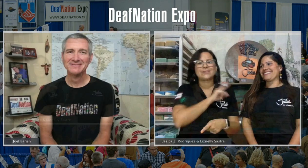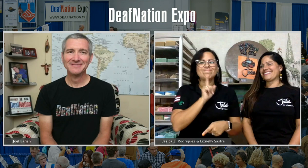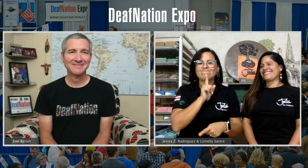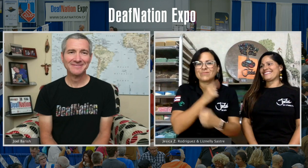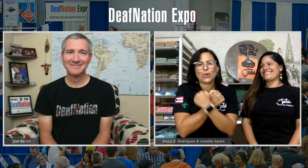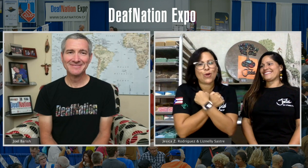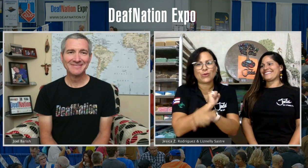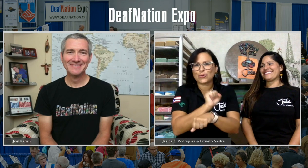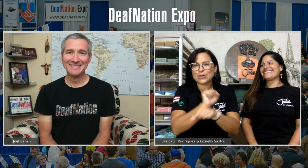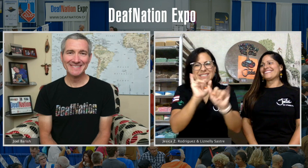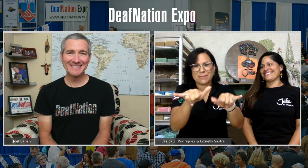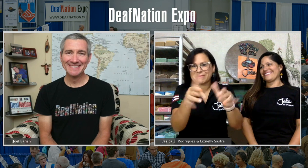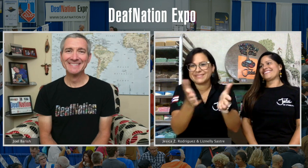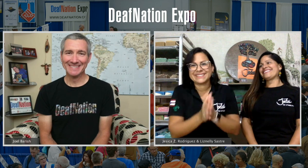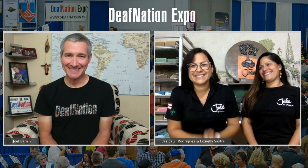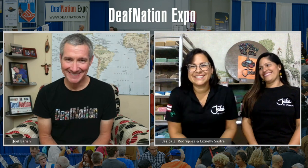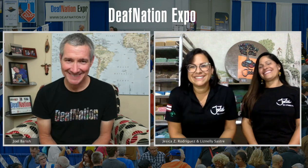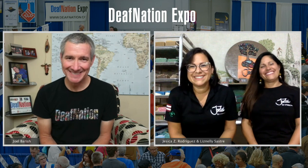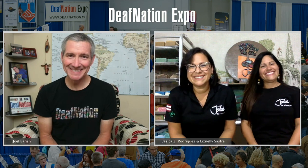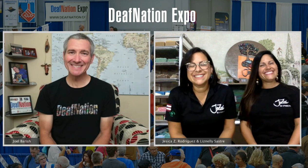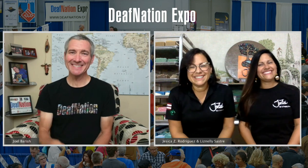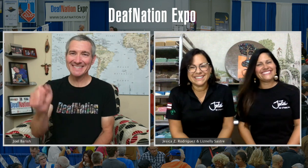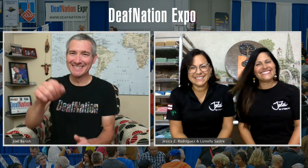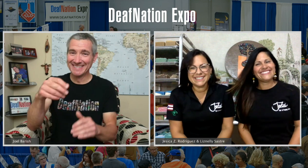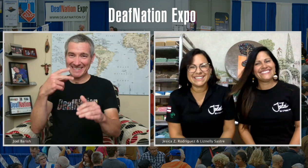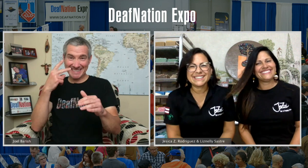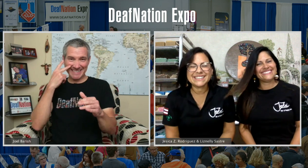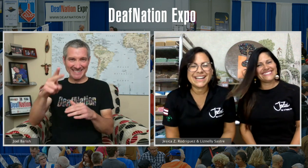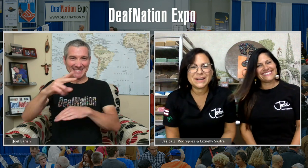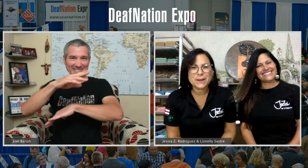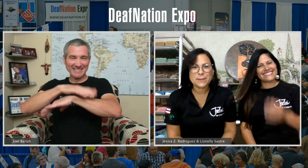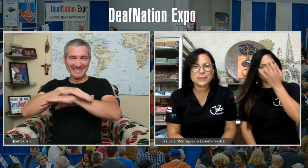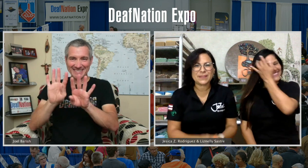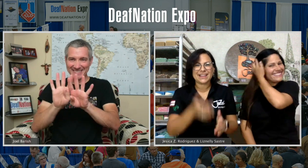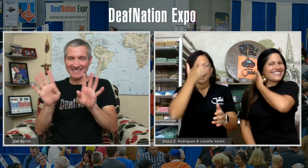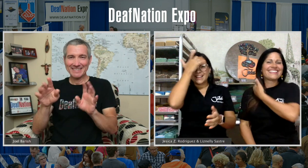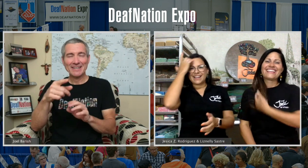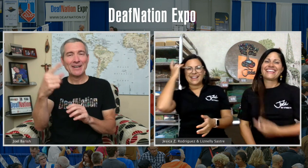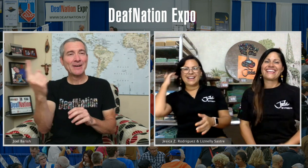We really love our work! Yes! I've seen your booth.